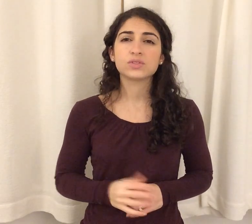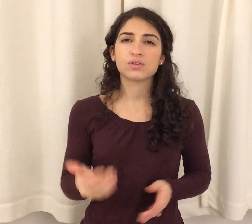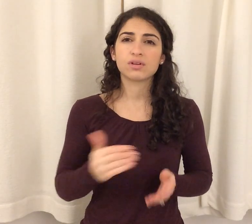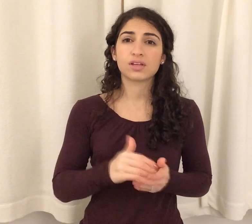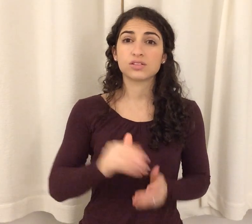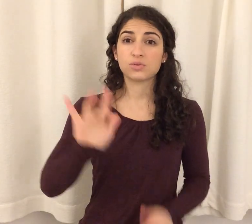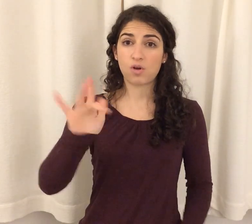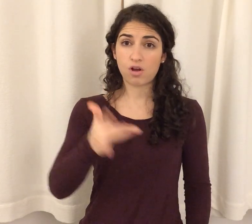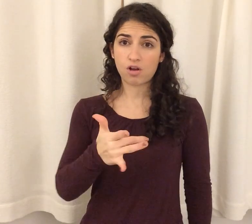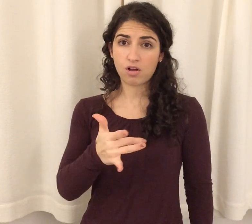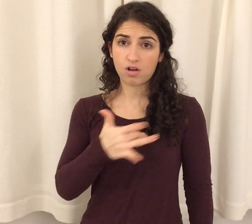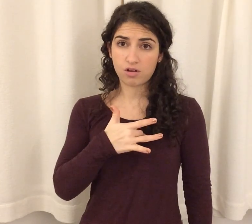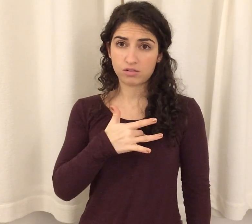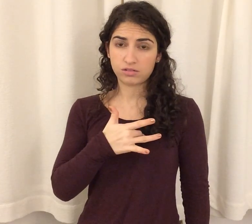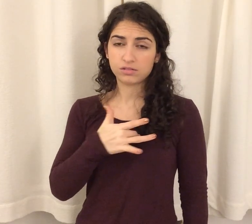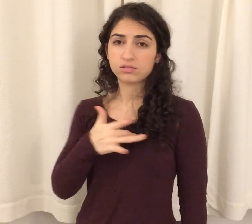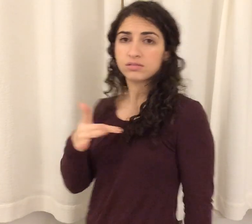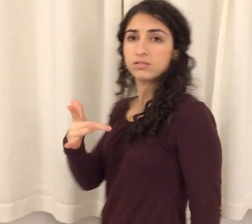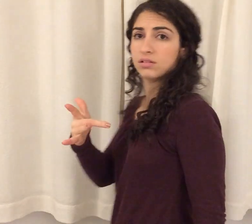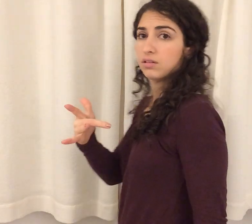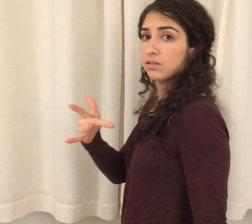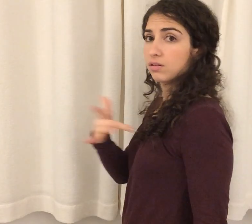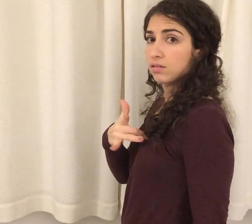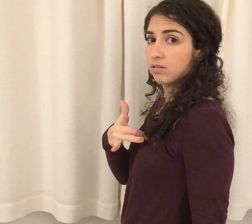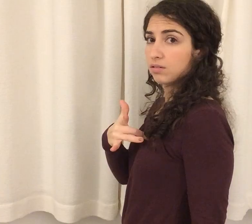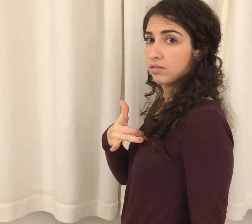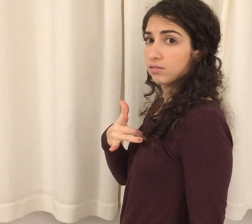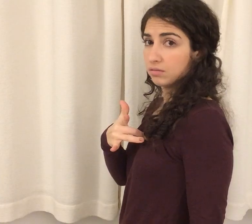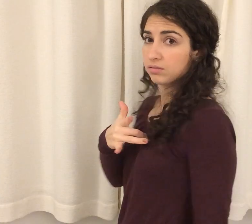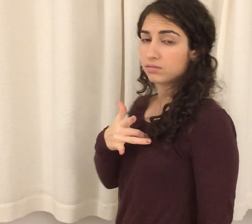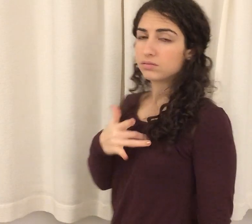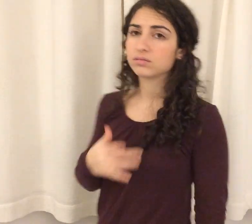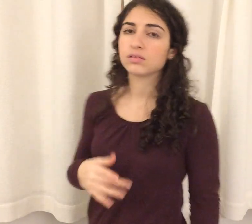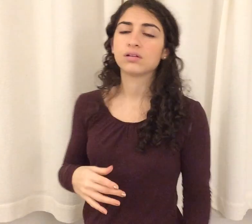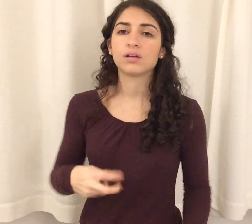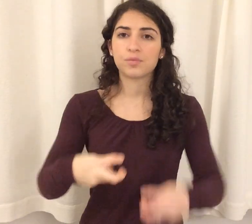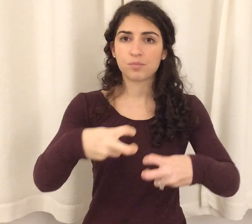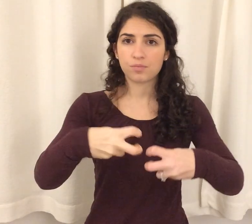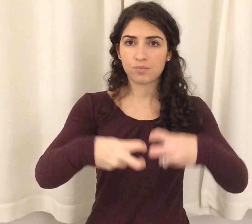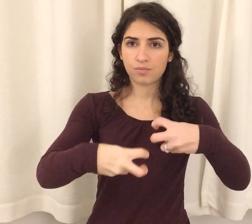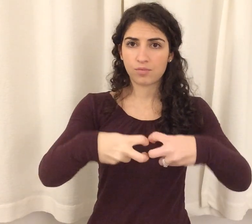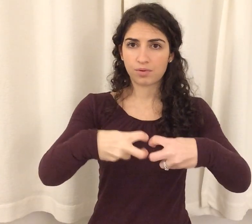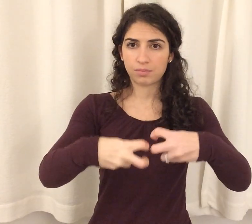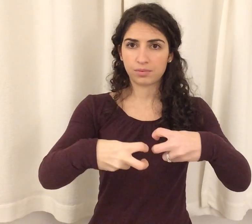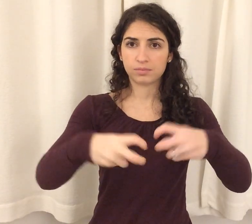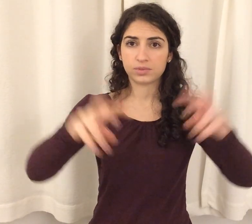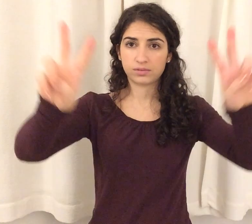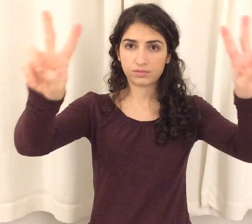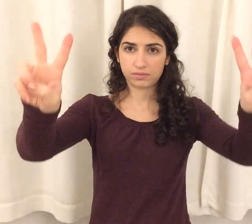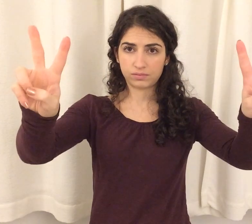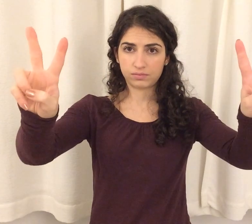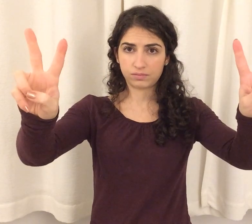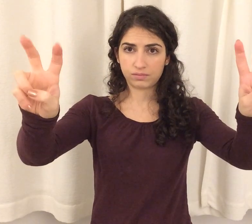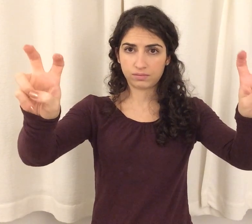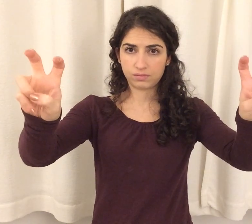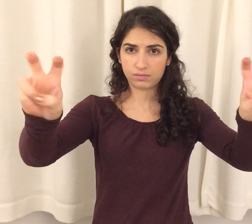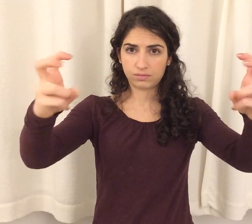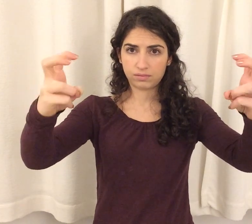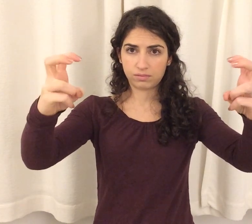that's HEART, heart problem